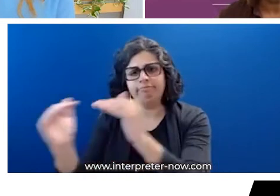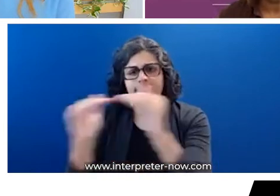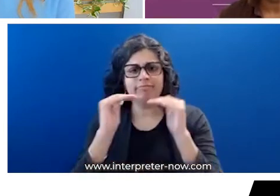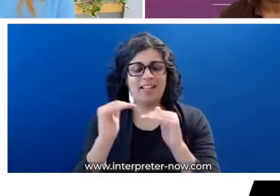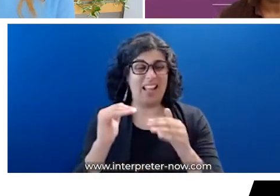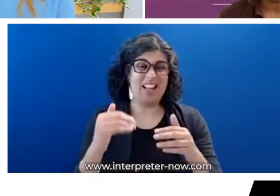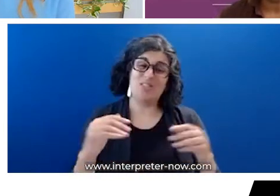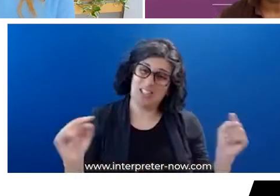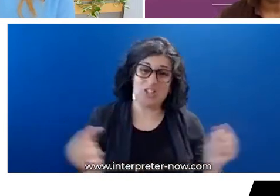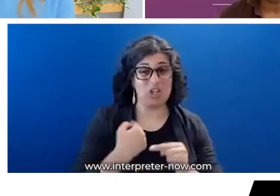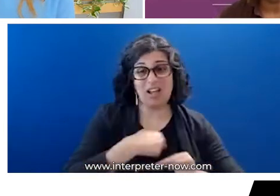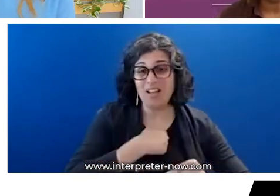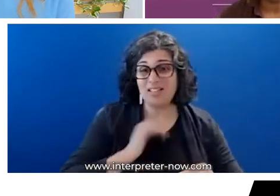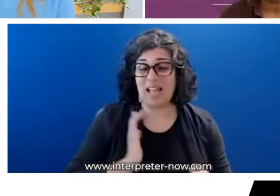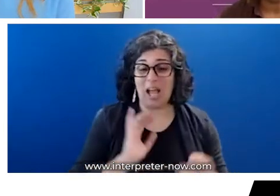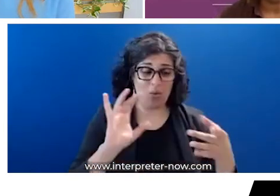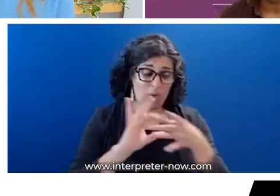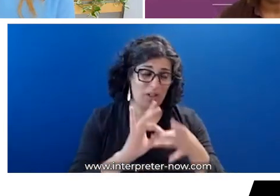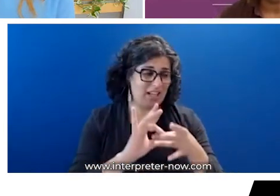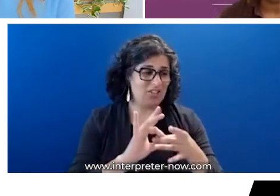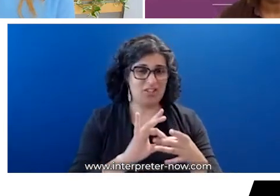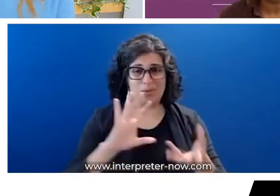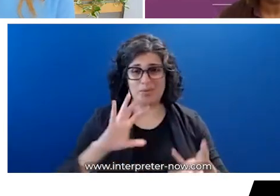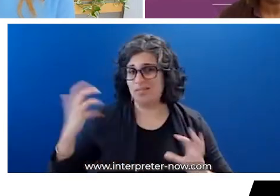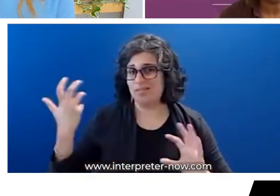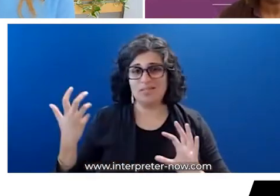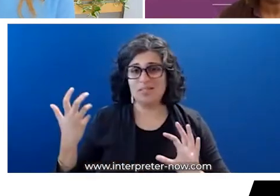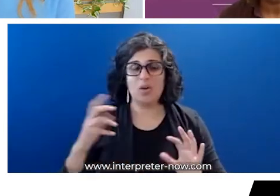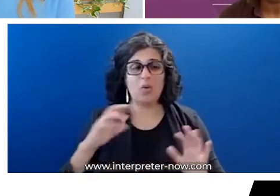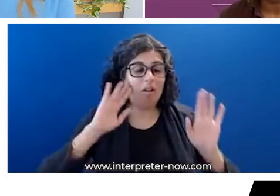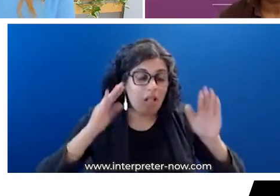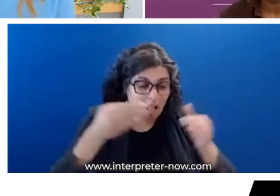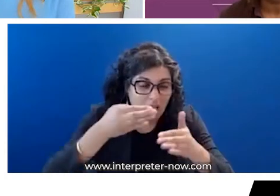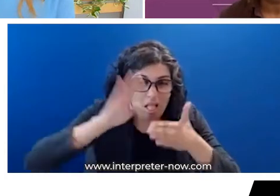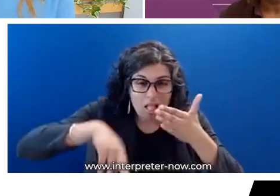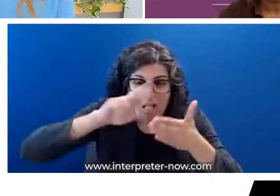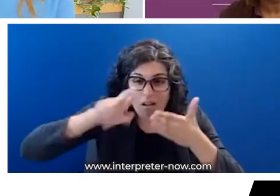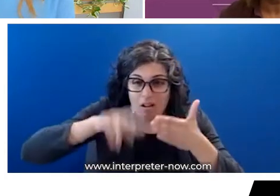It is causing us to be so focused on the outcomes that maybe we aren't focused on the human